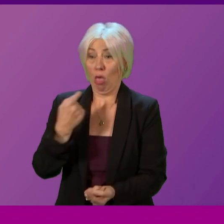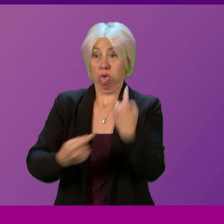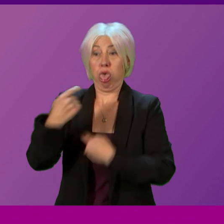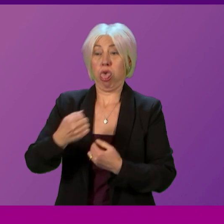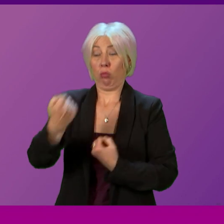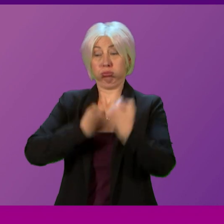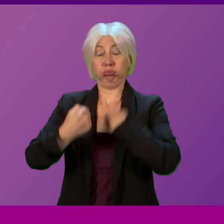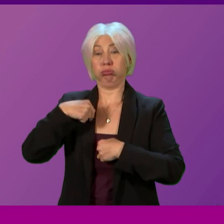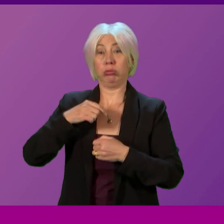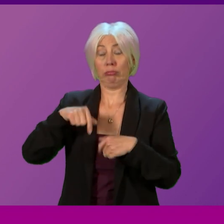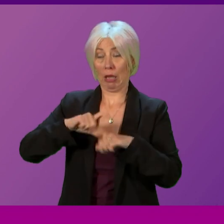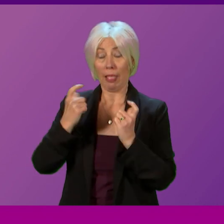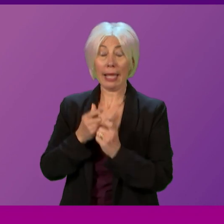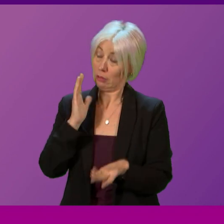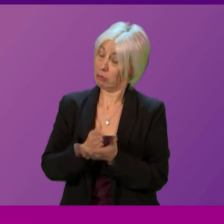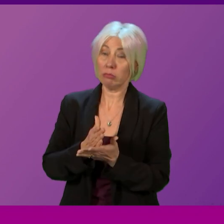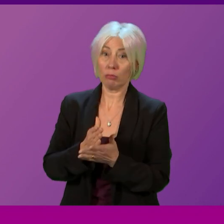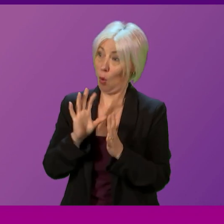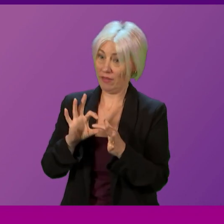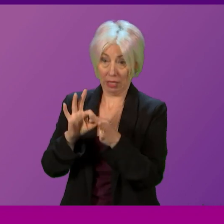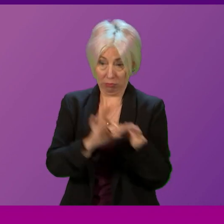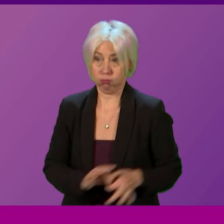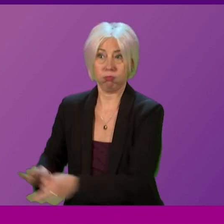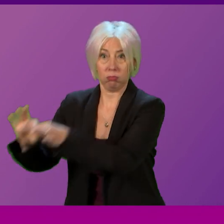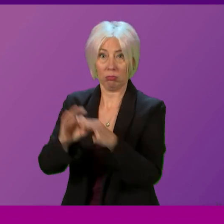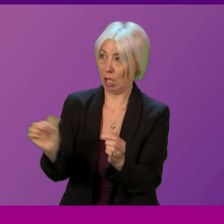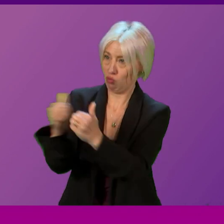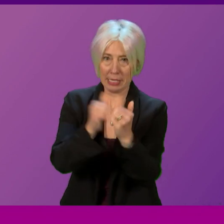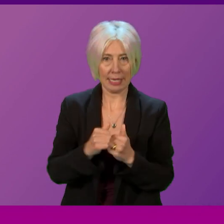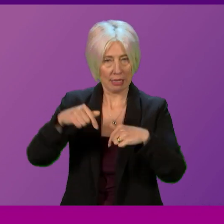I hope that that unites us across the chamber.